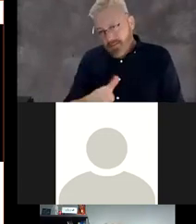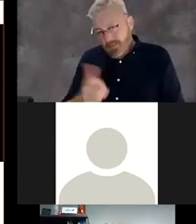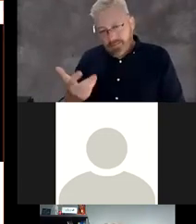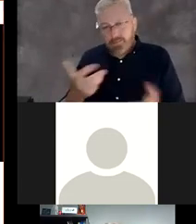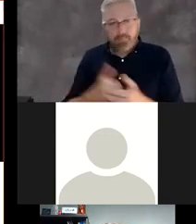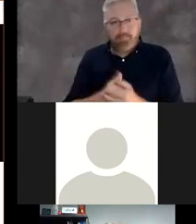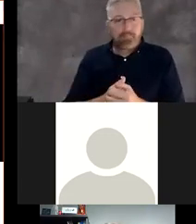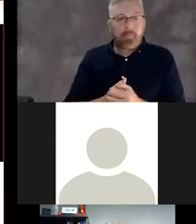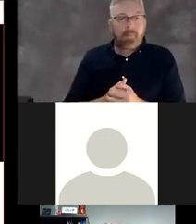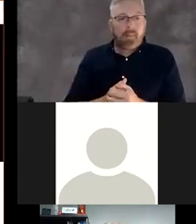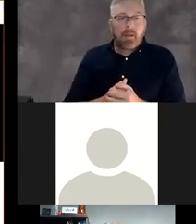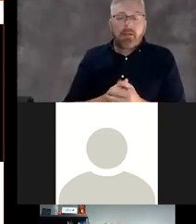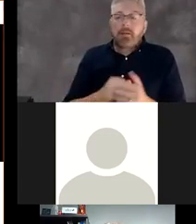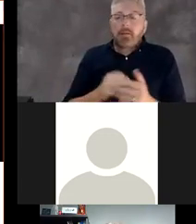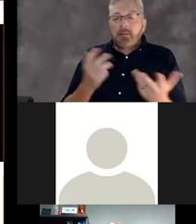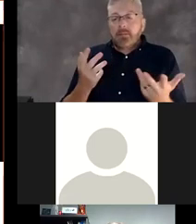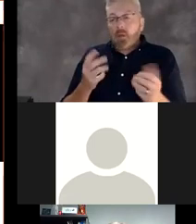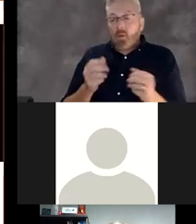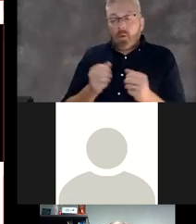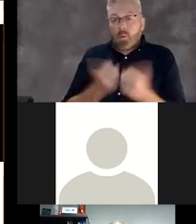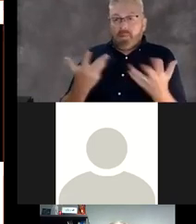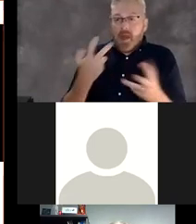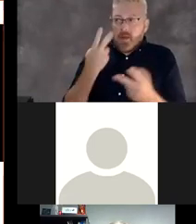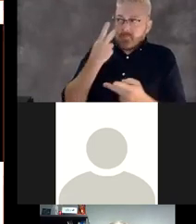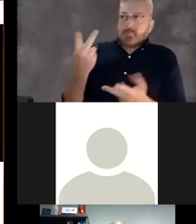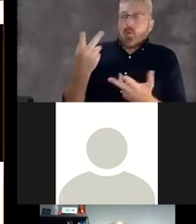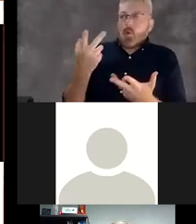OTHERWISE IT WOULDN'T AND THERE ARE ALL KINDS OF REASONS WHY